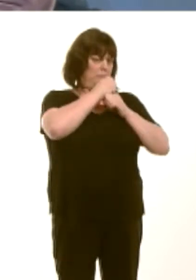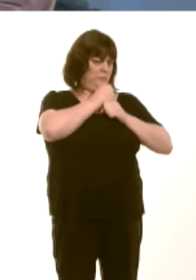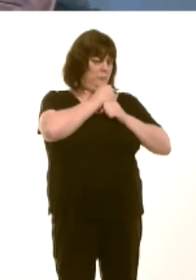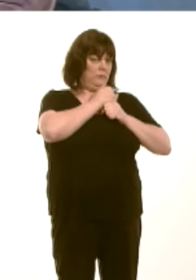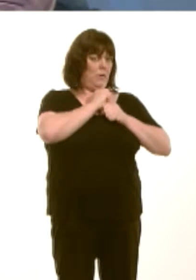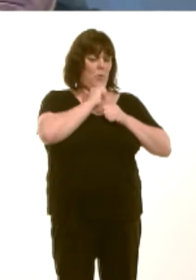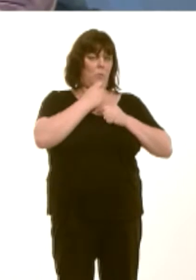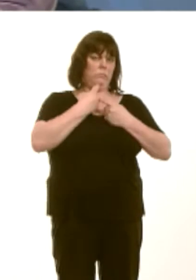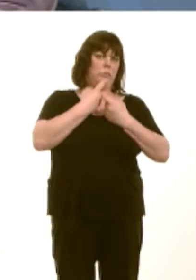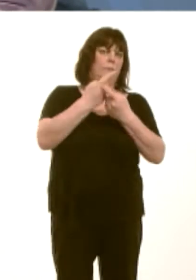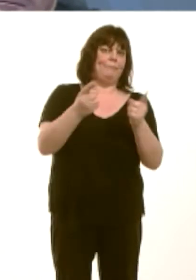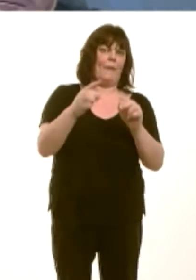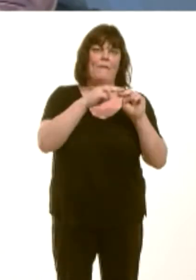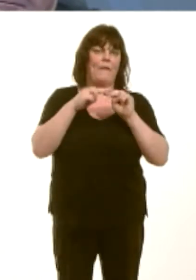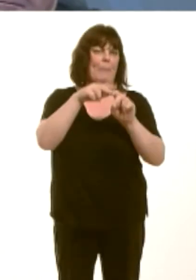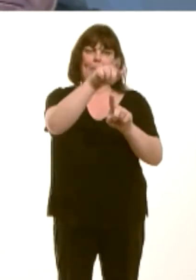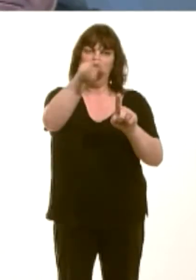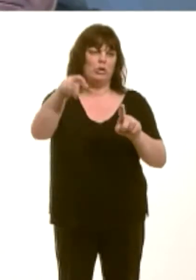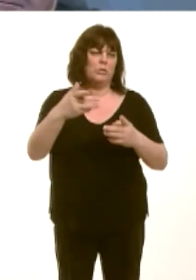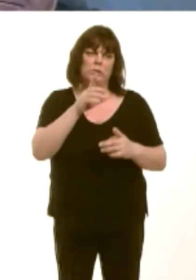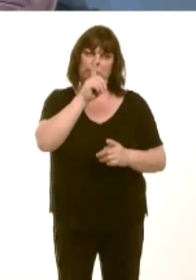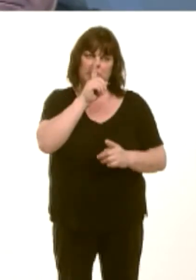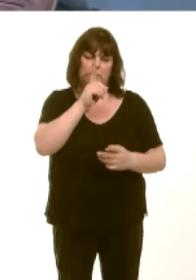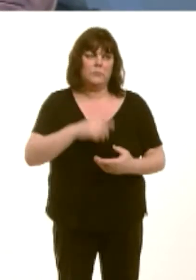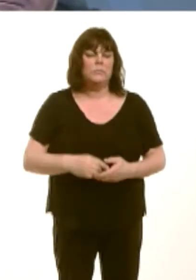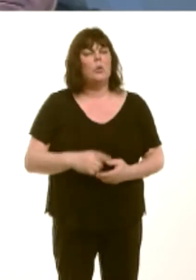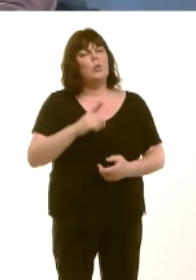So, I think itís quite a simple question to say, ëDo you not think, like other parts